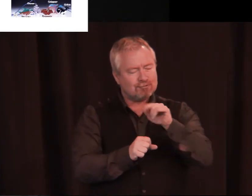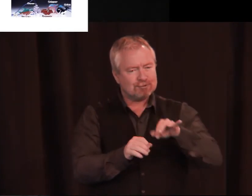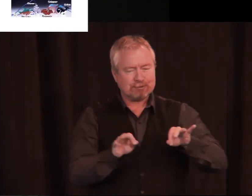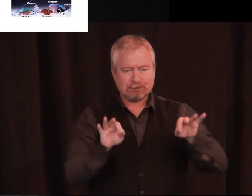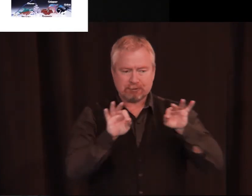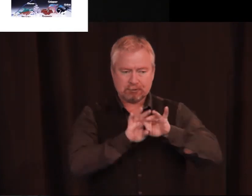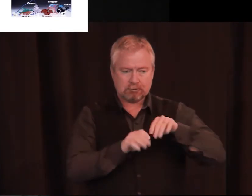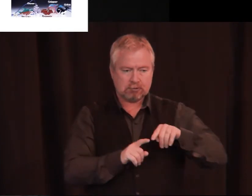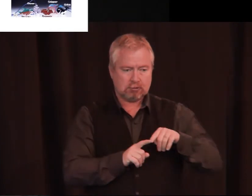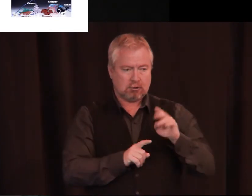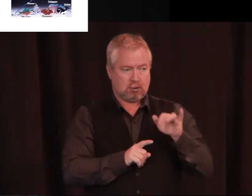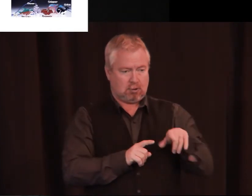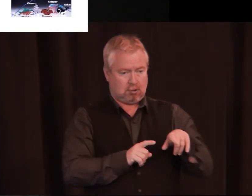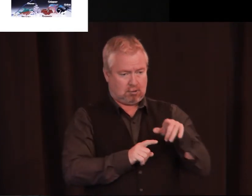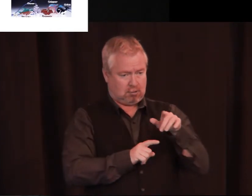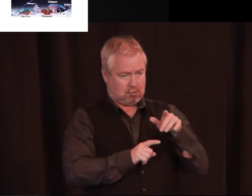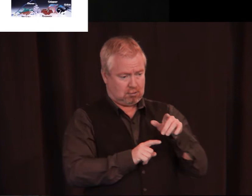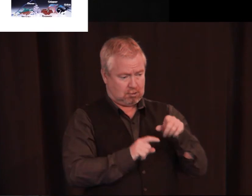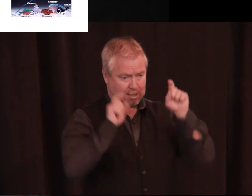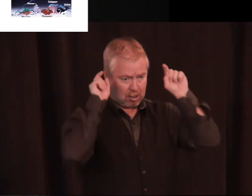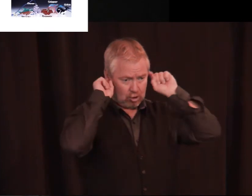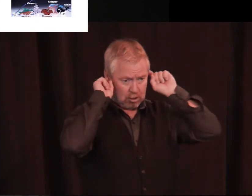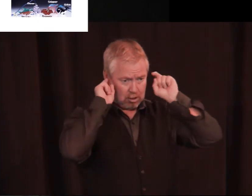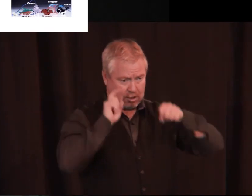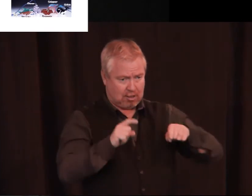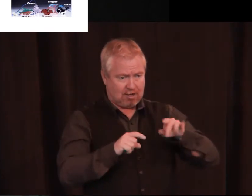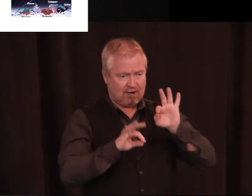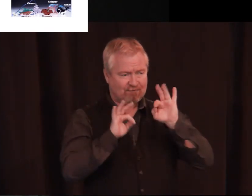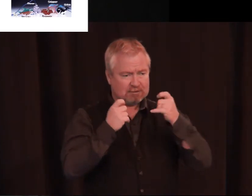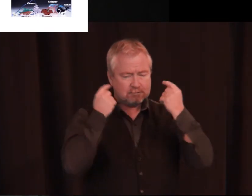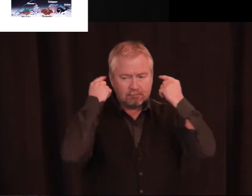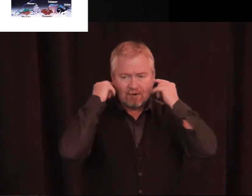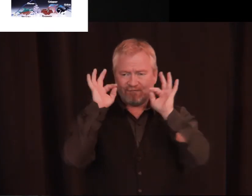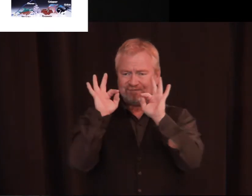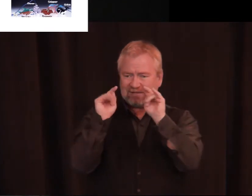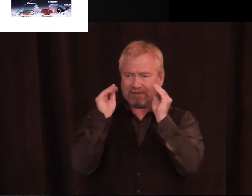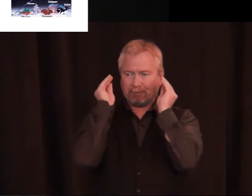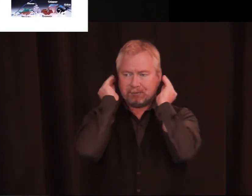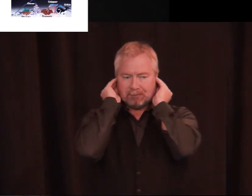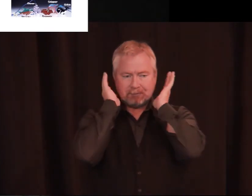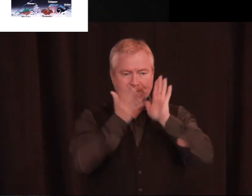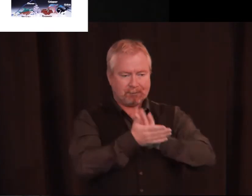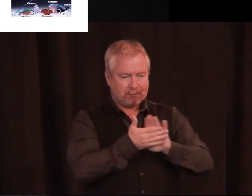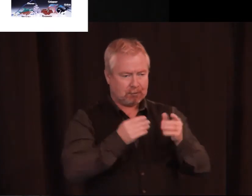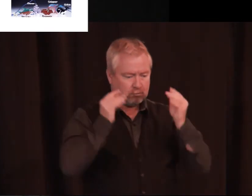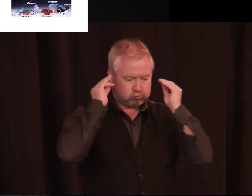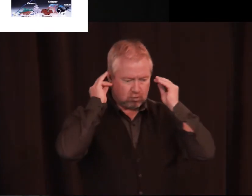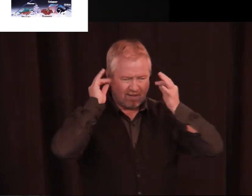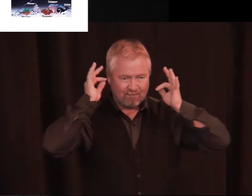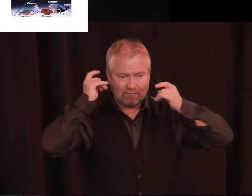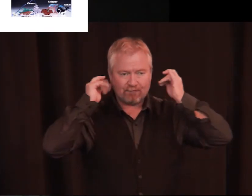We want to make sure that the hearing aids are being fit appropriately, according to best practice techniques, and then we also want to -